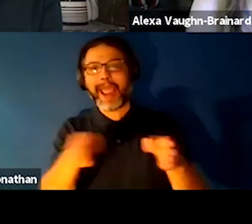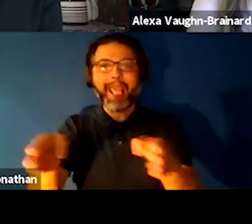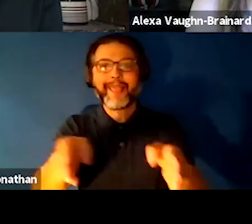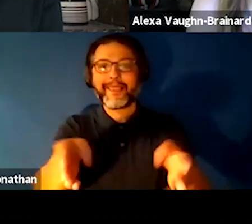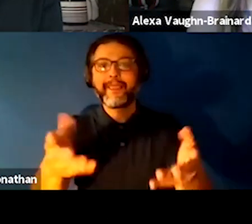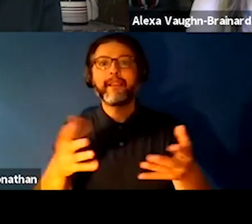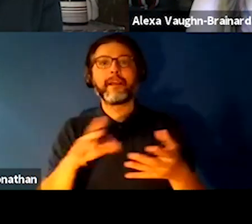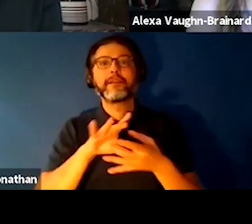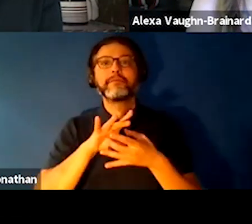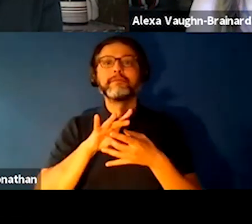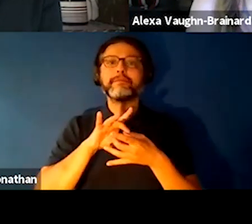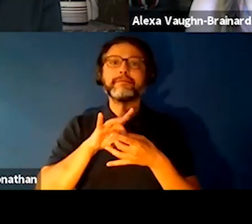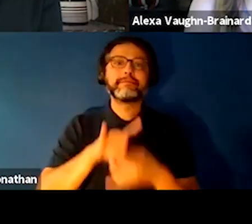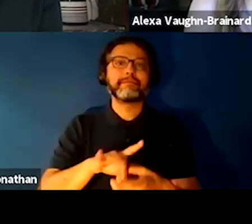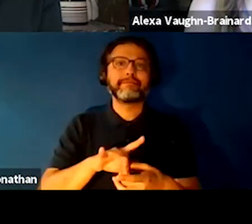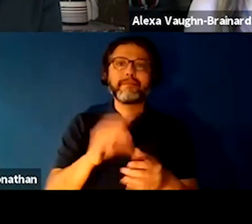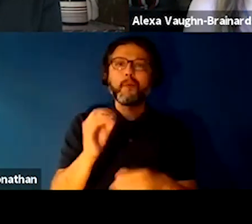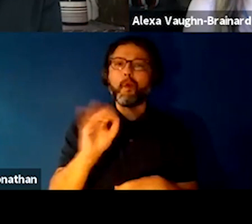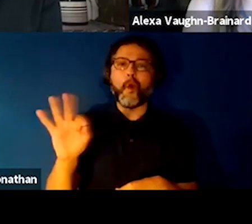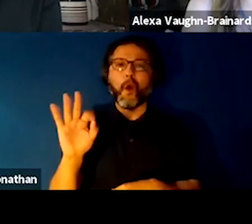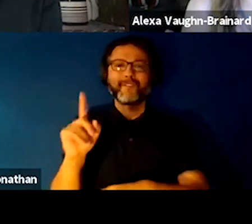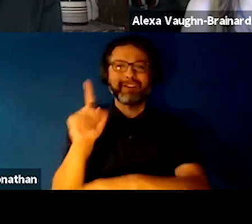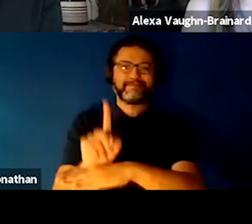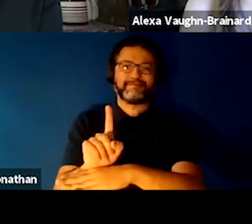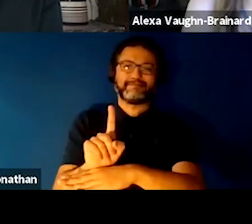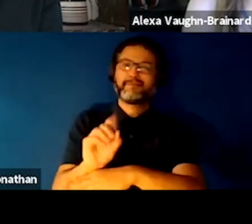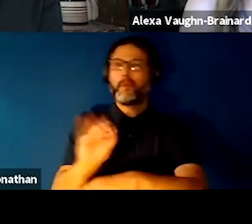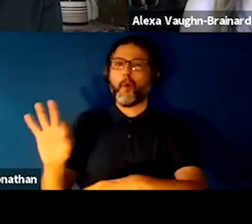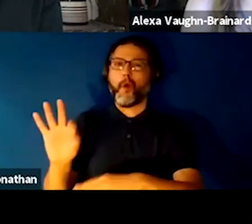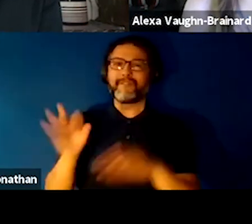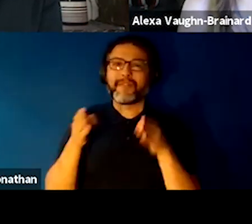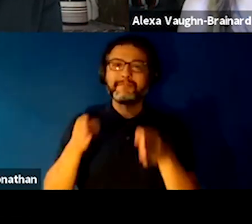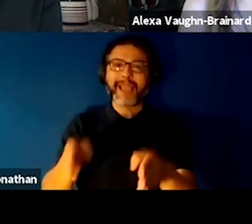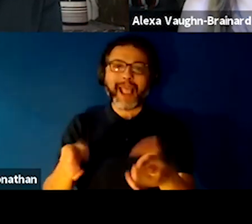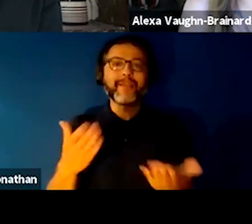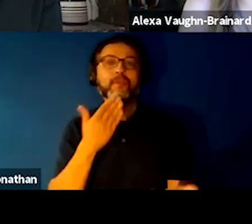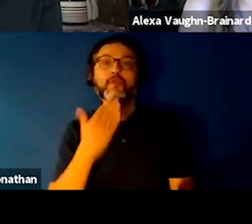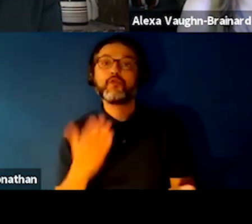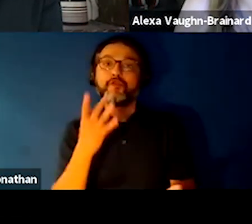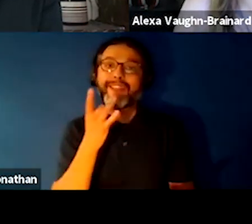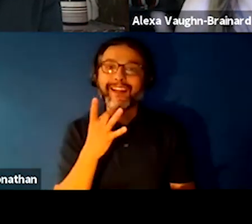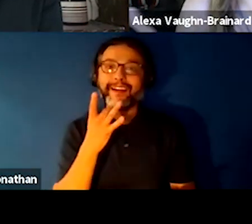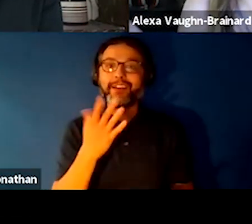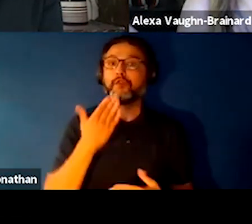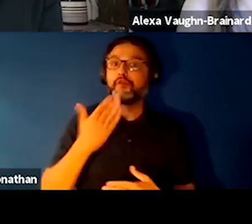off of the main path, having good lighting, having good seating options, flexibility, and like having choices.